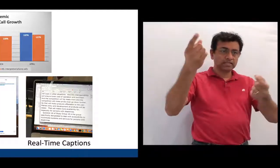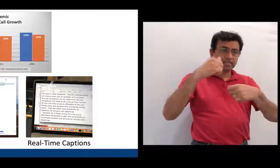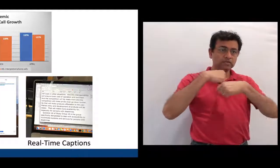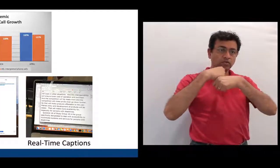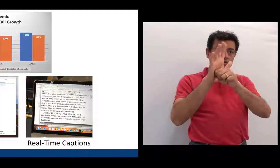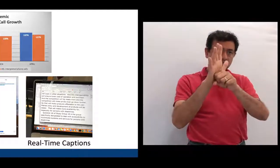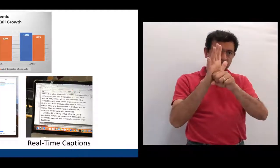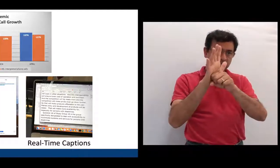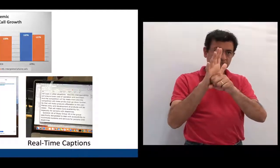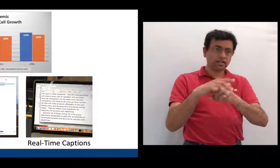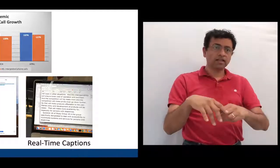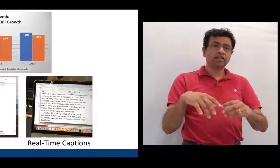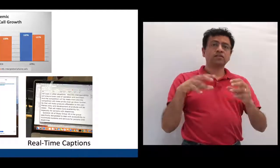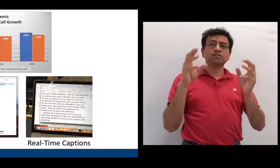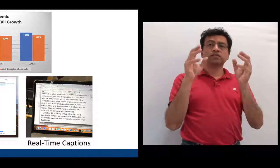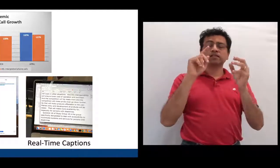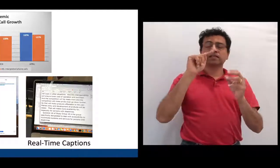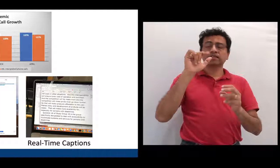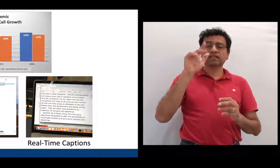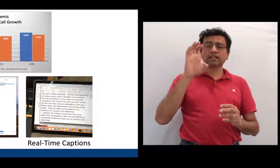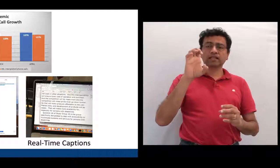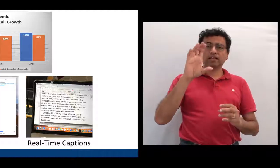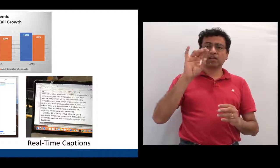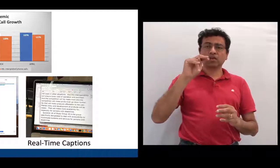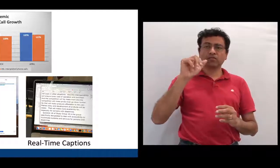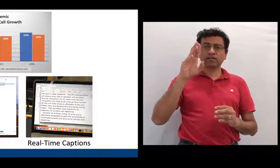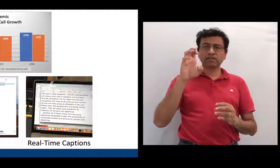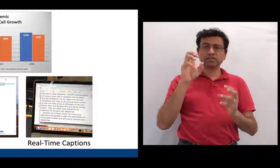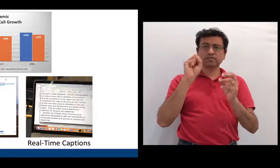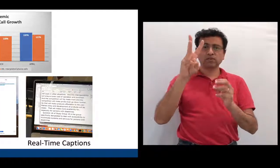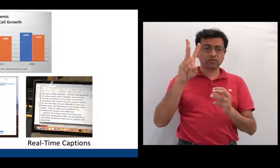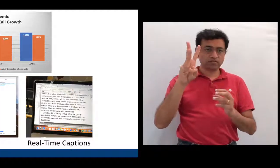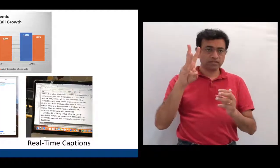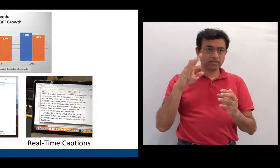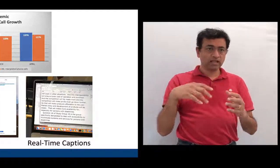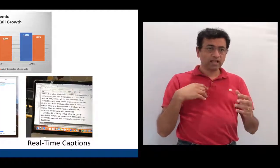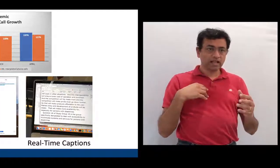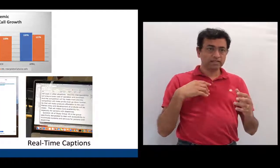Since COVID, teleconferencing software use has exploded, including for deaf and hard of hearing people.